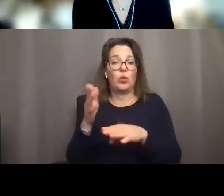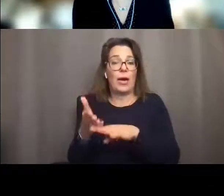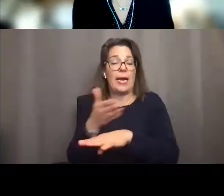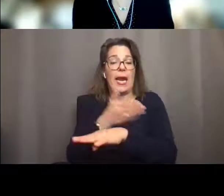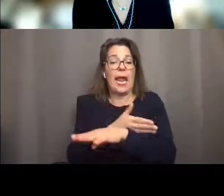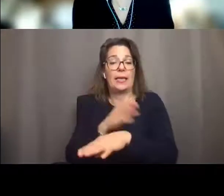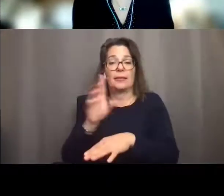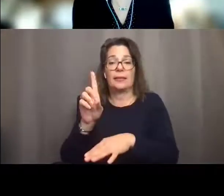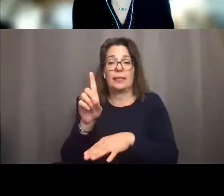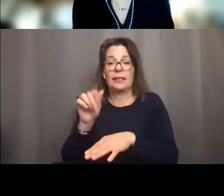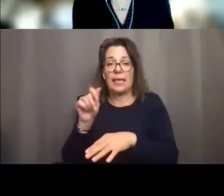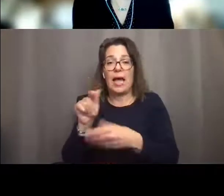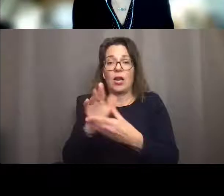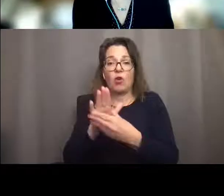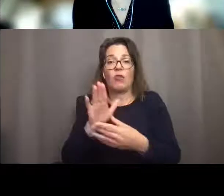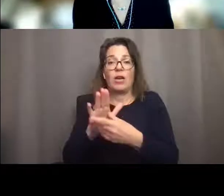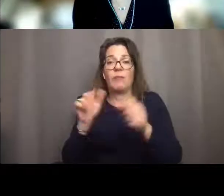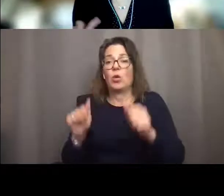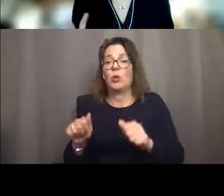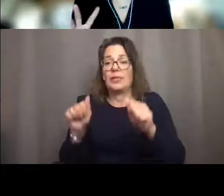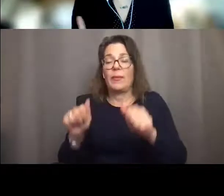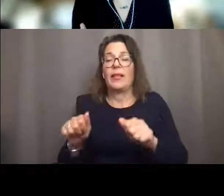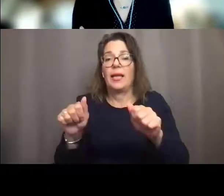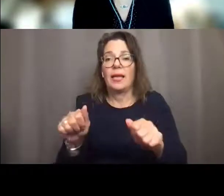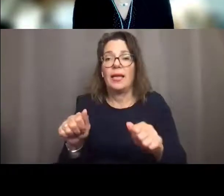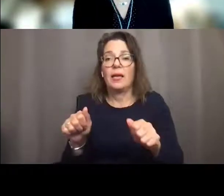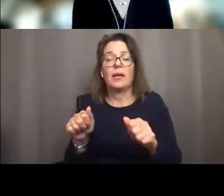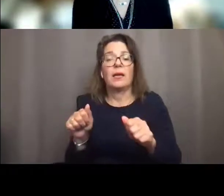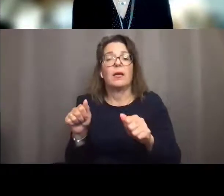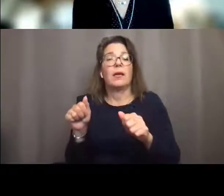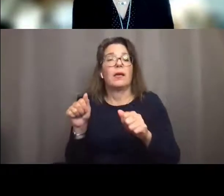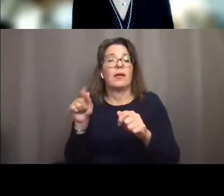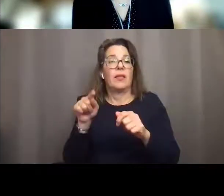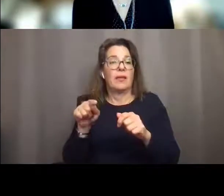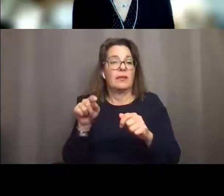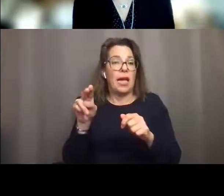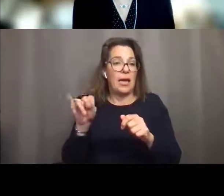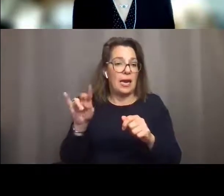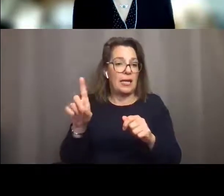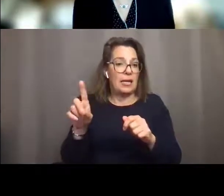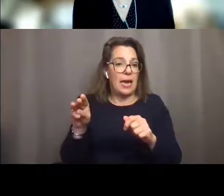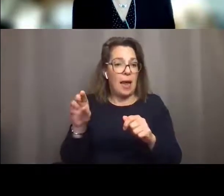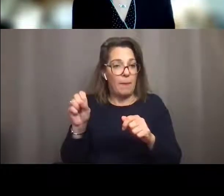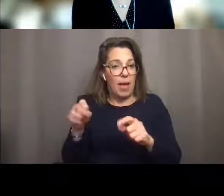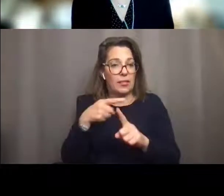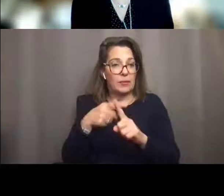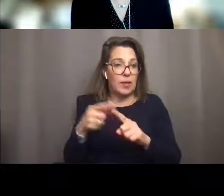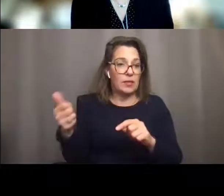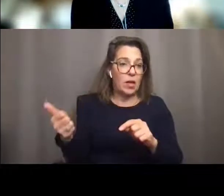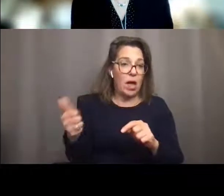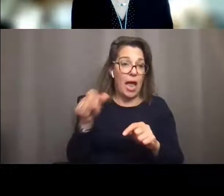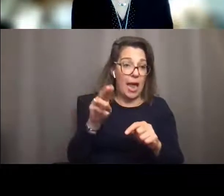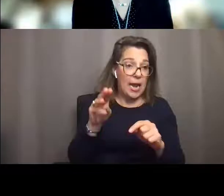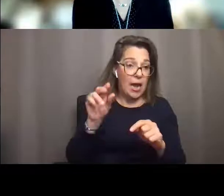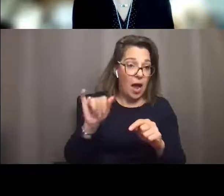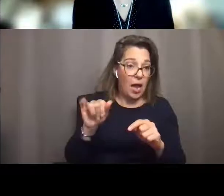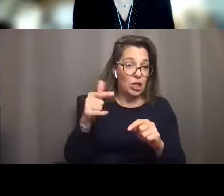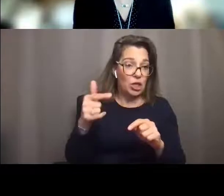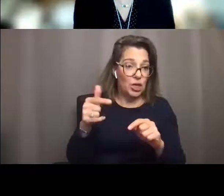We … NIGMS, along with other ICs, came together to fund modules that were created